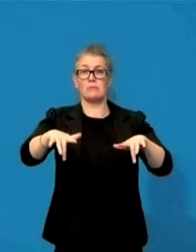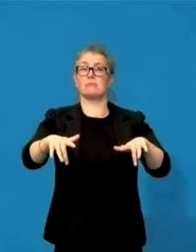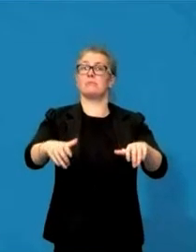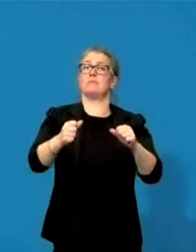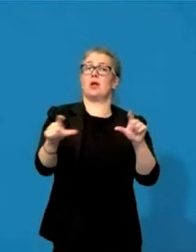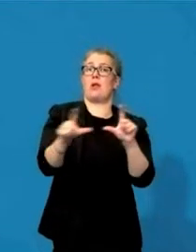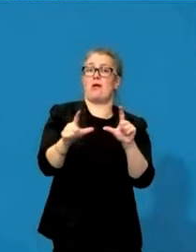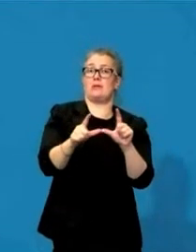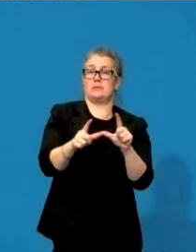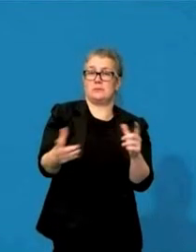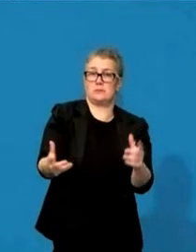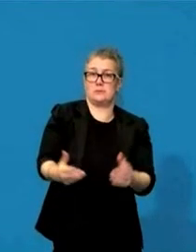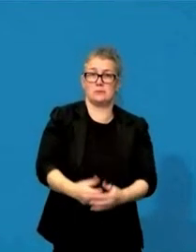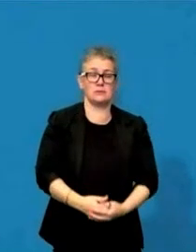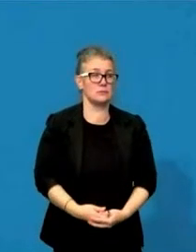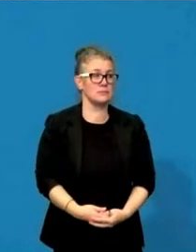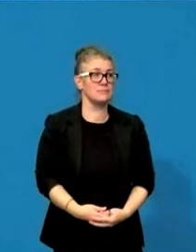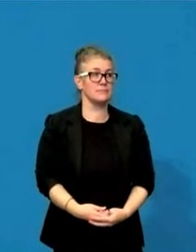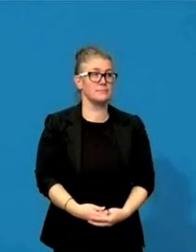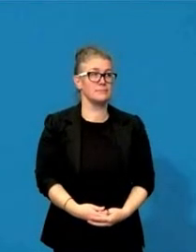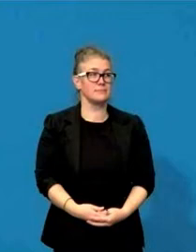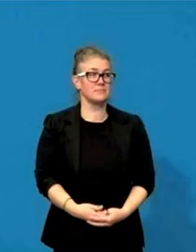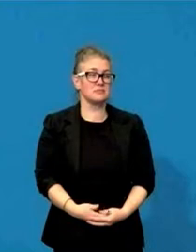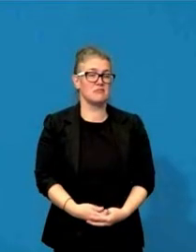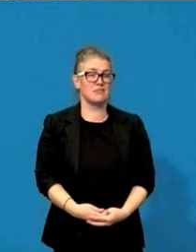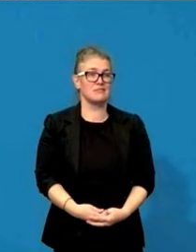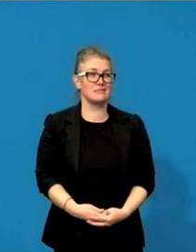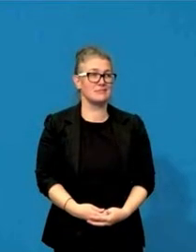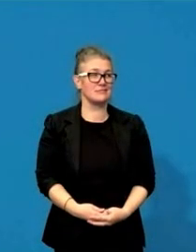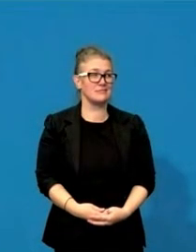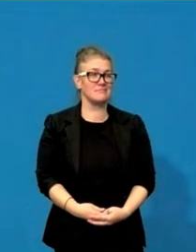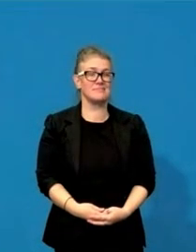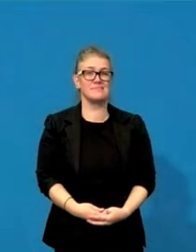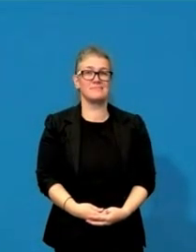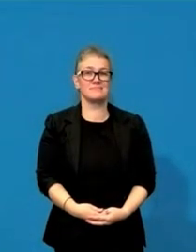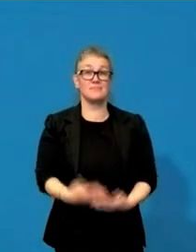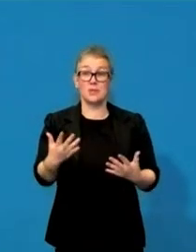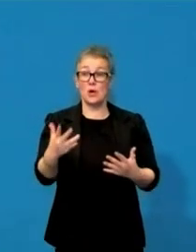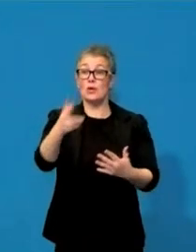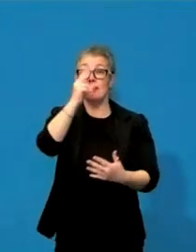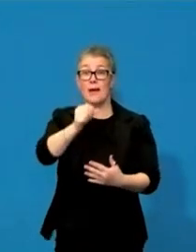And so a young man running a successful business wants to have greater